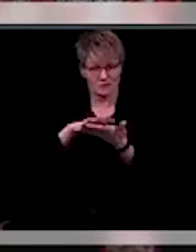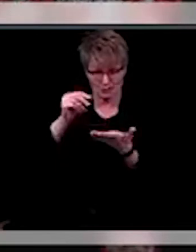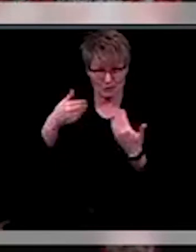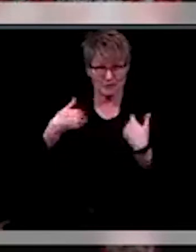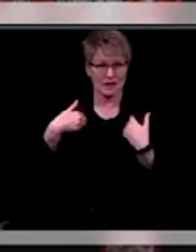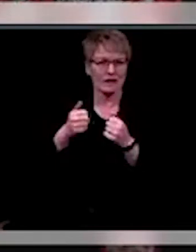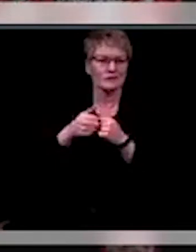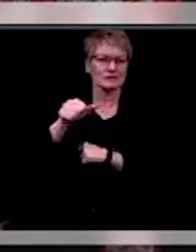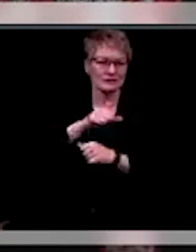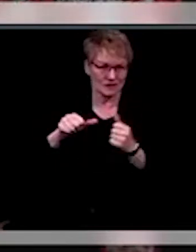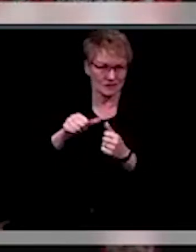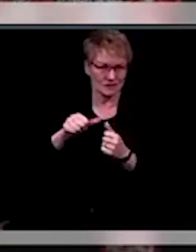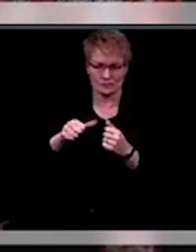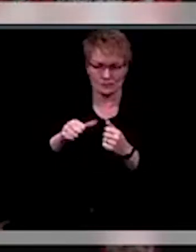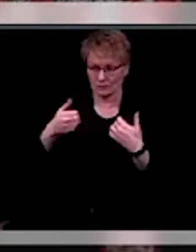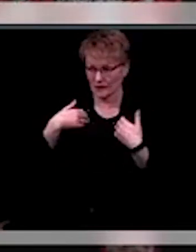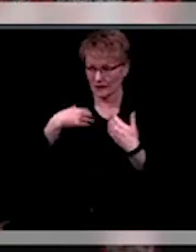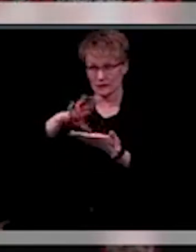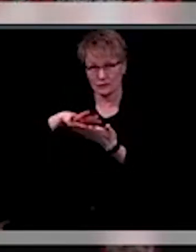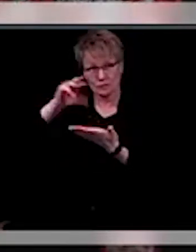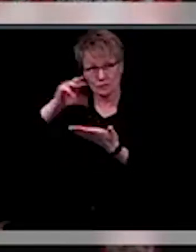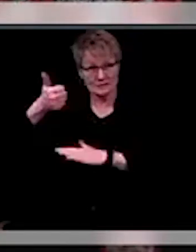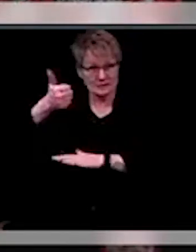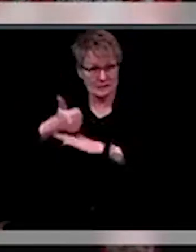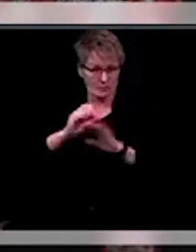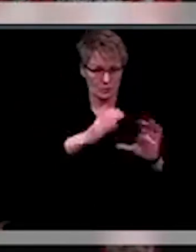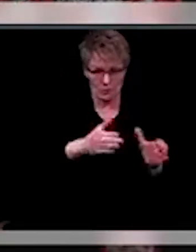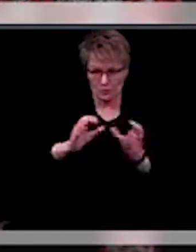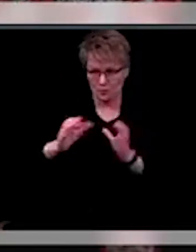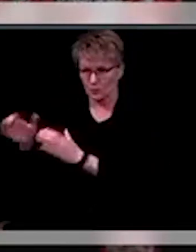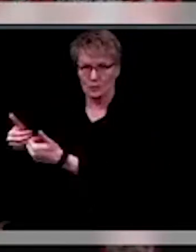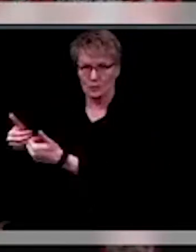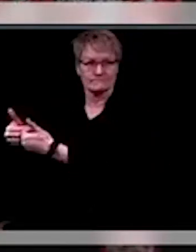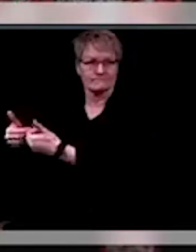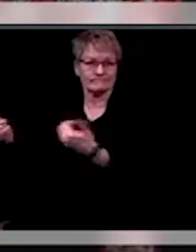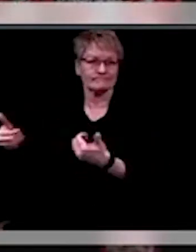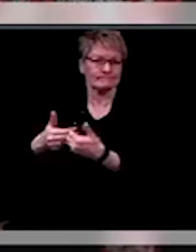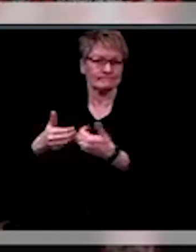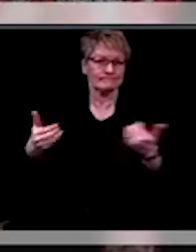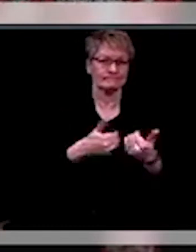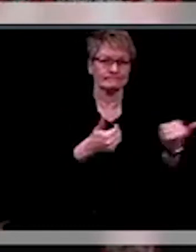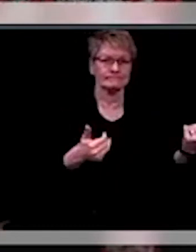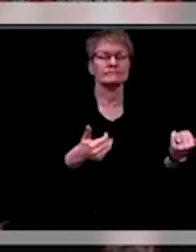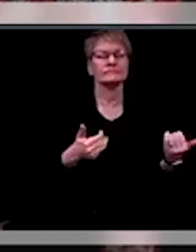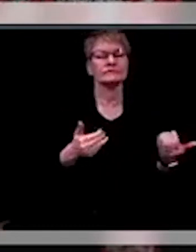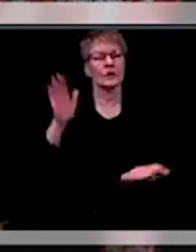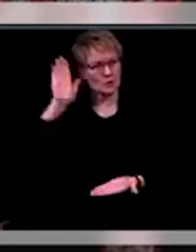groups. So, that, hopefully, will reduce risk there, and they do not have any cases currently